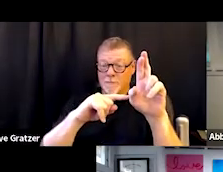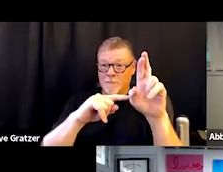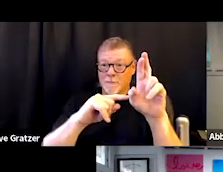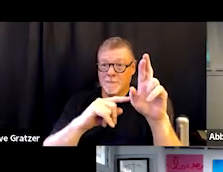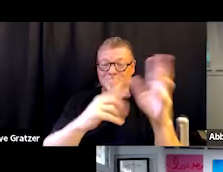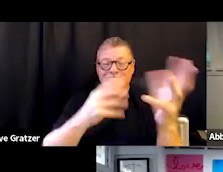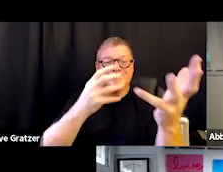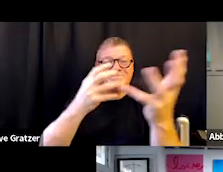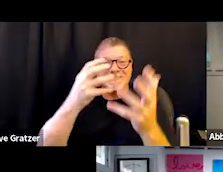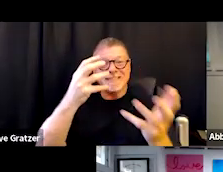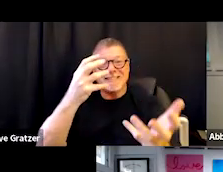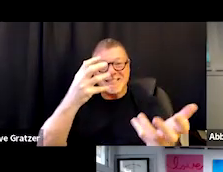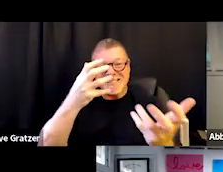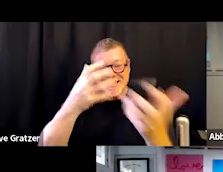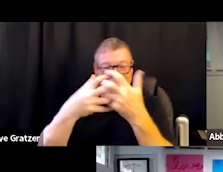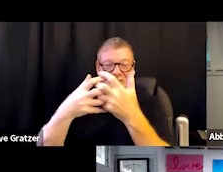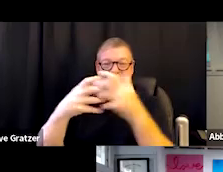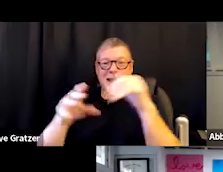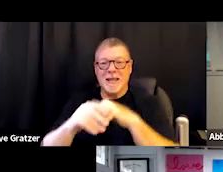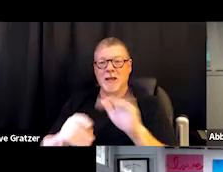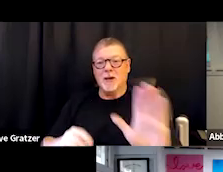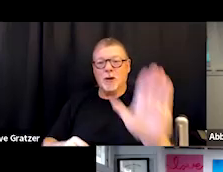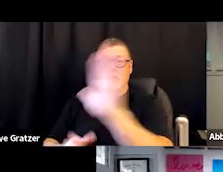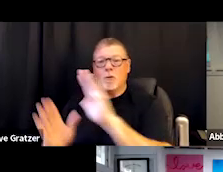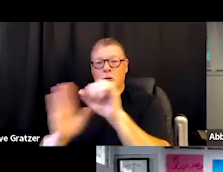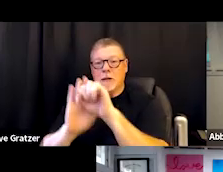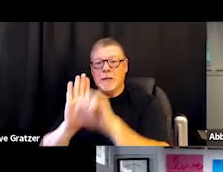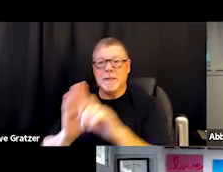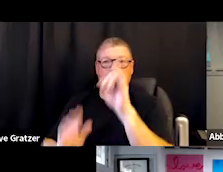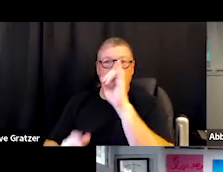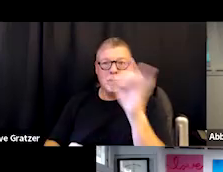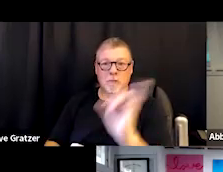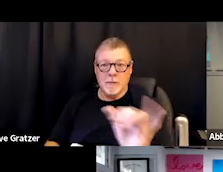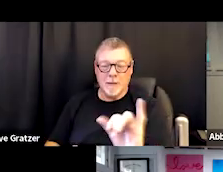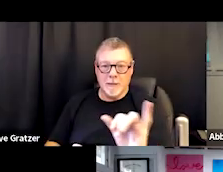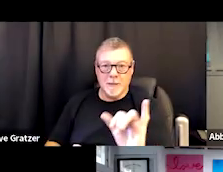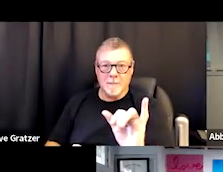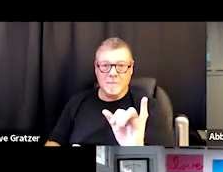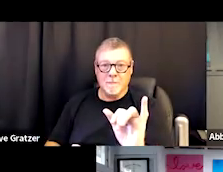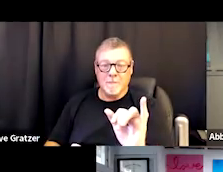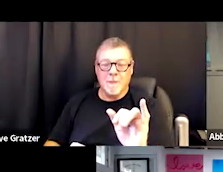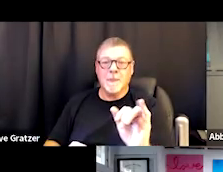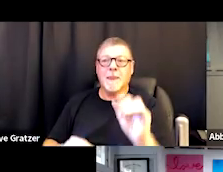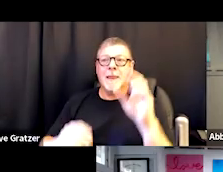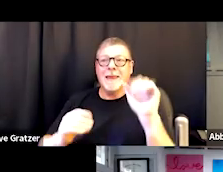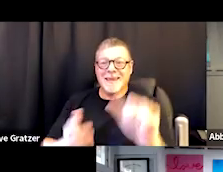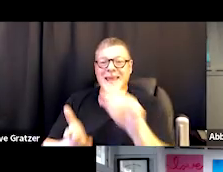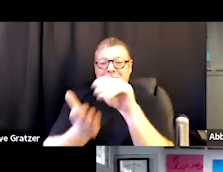with what the SOAR process in your state looks like so that you can get it down in writing.